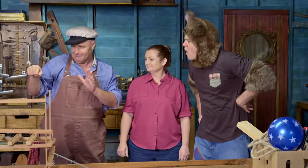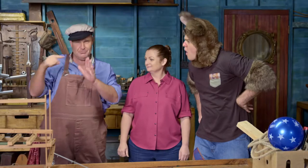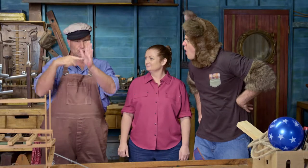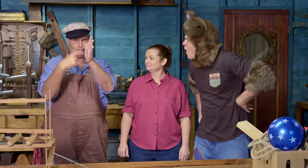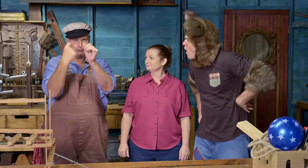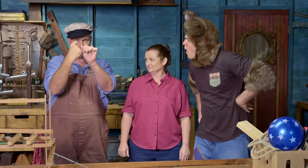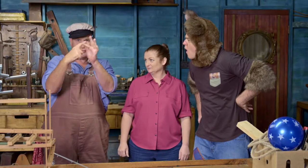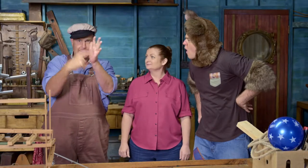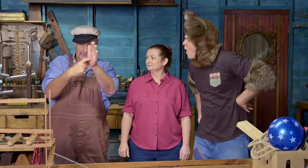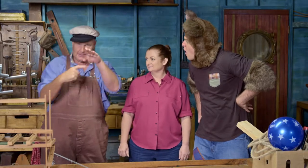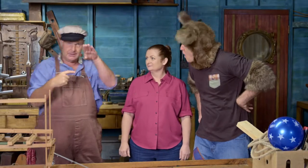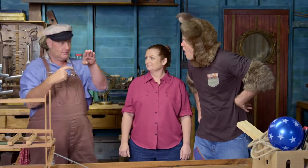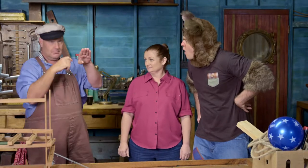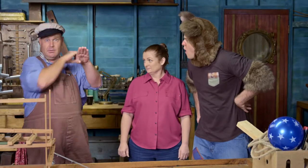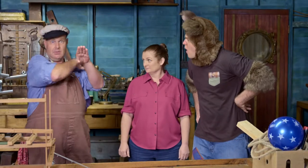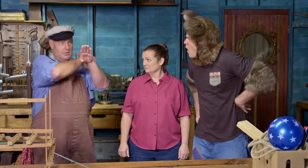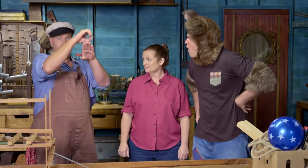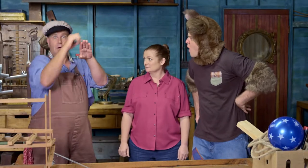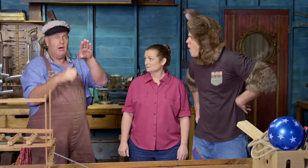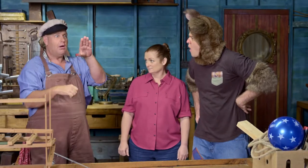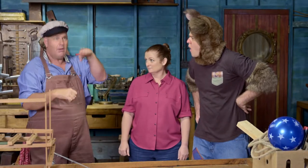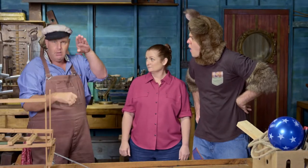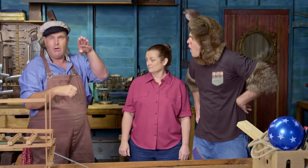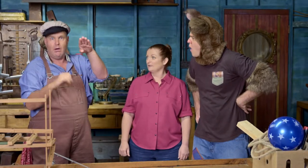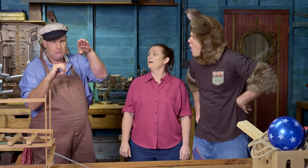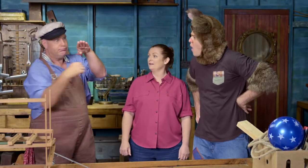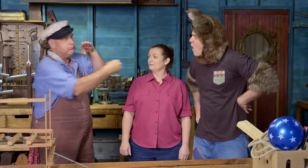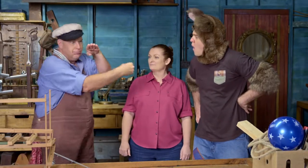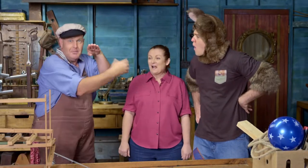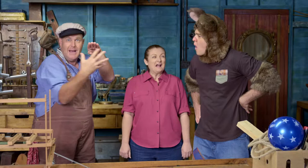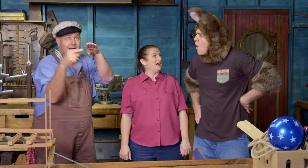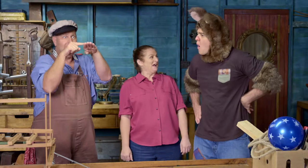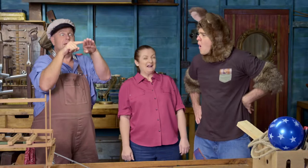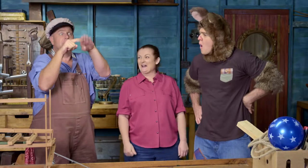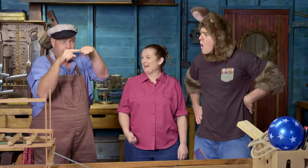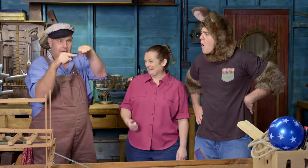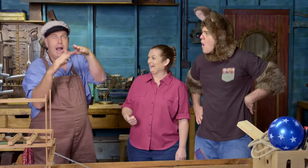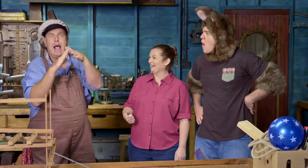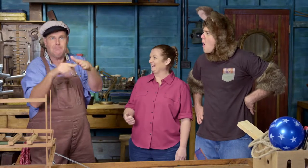The trigger on this is a little lever. The lever goes down, and the next marble starts to roll.